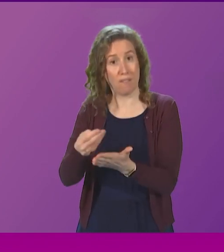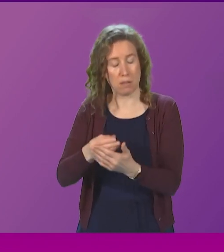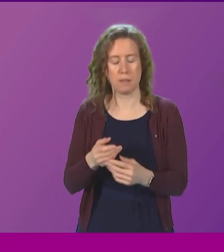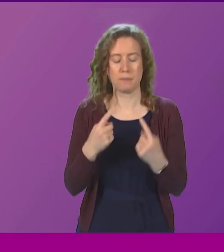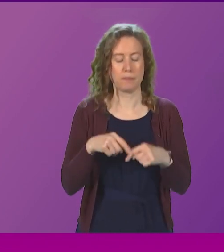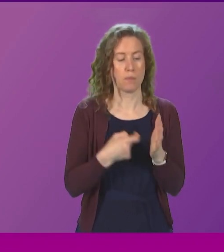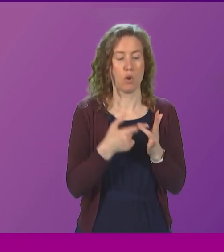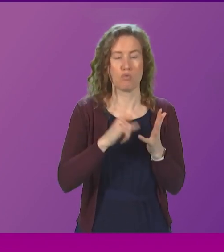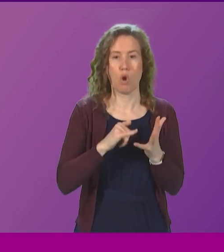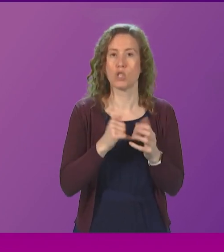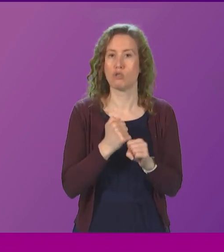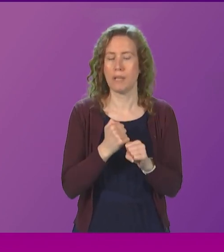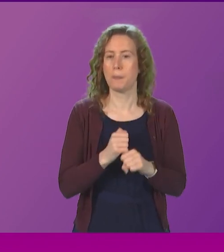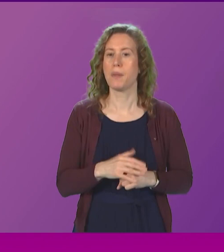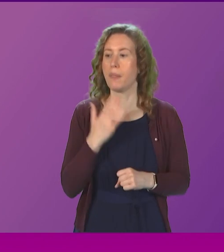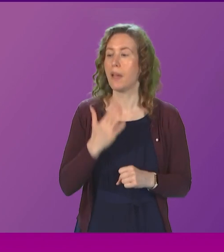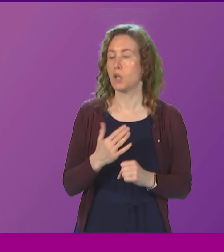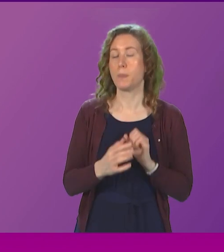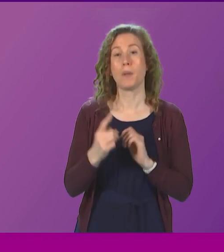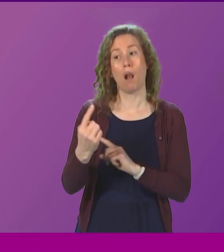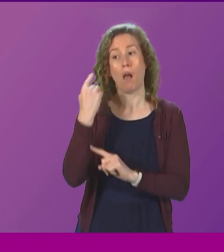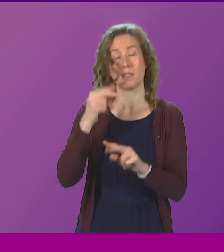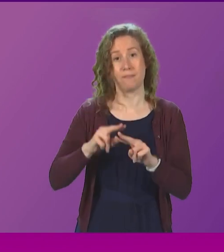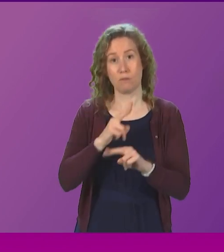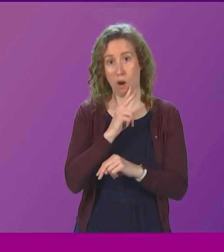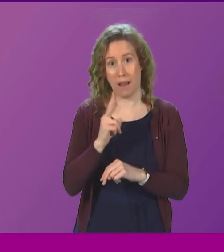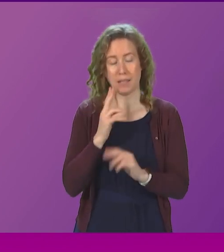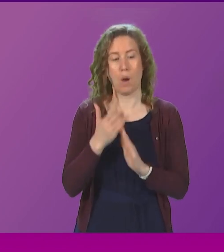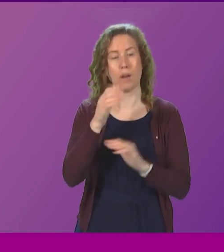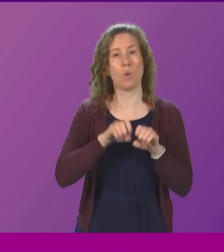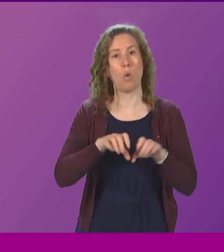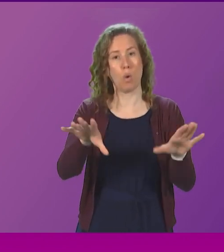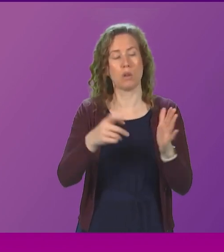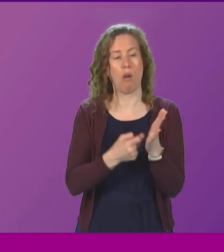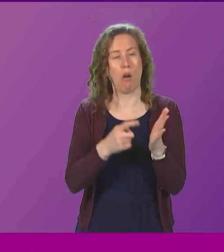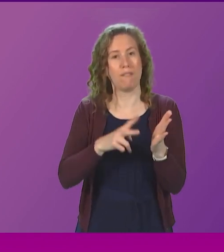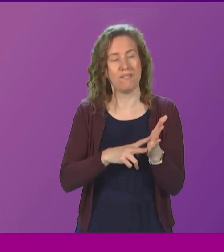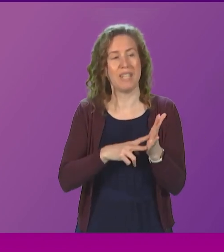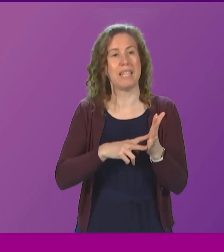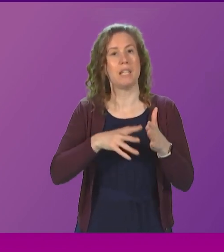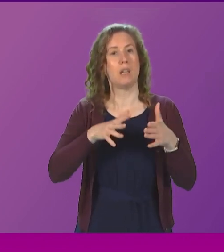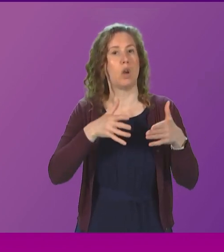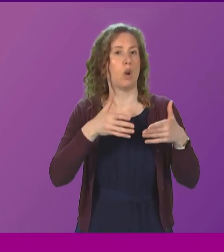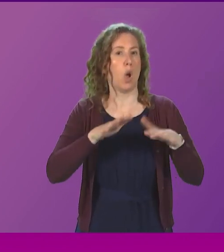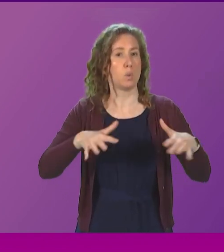Last Friday, I had the privilege of attending the launch of RV Coast Explorer at Lamlash bay.